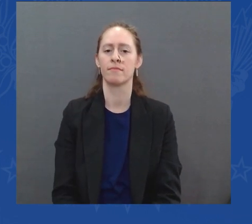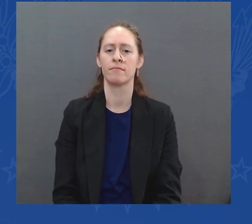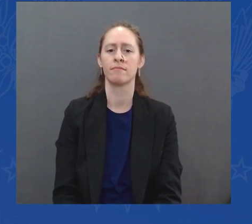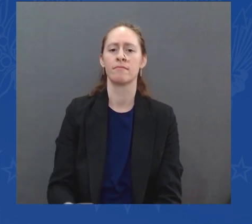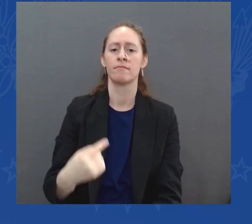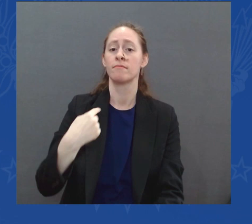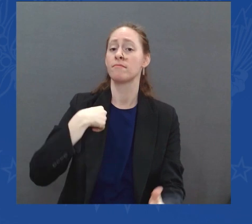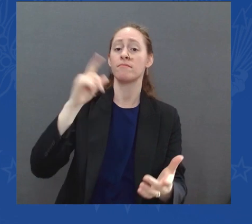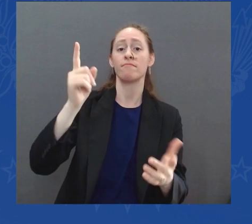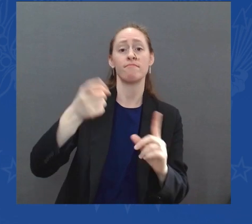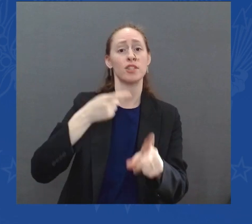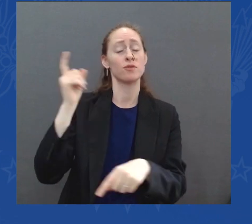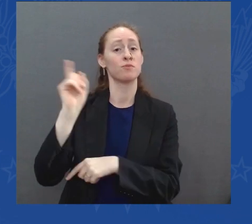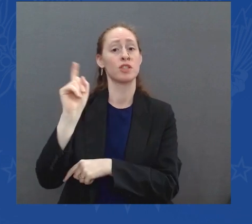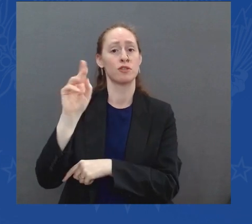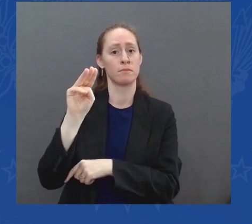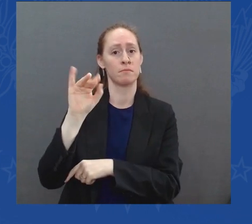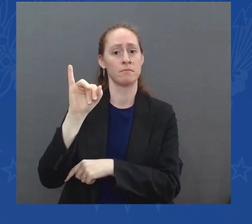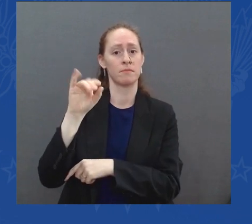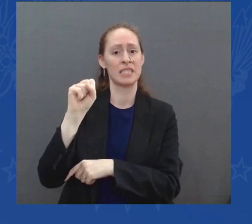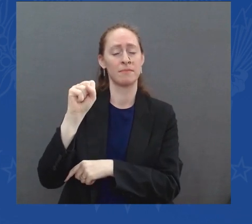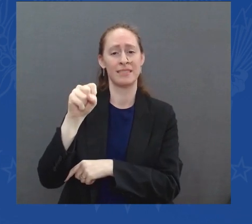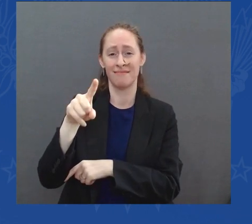Till was lynched 93 years later.